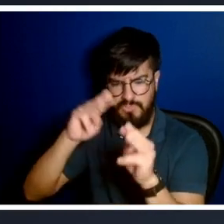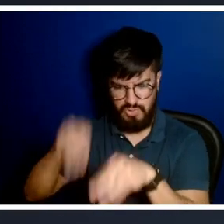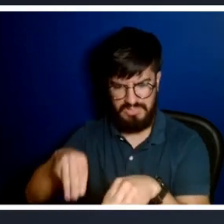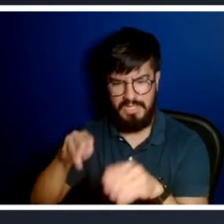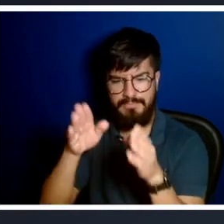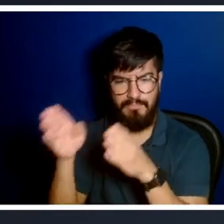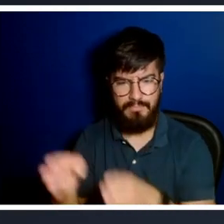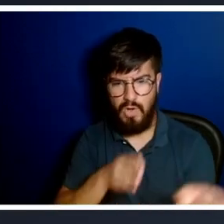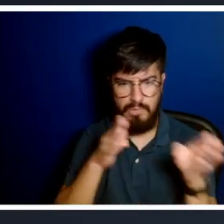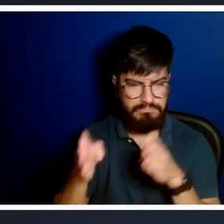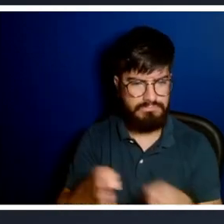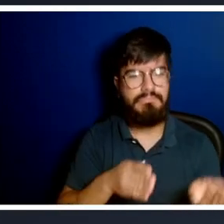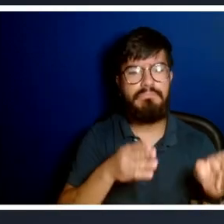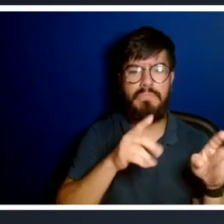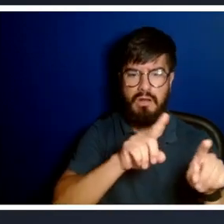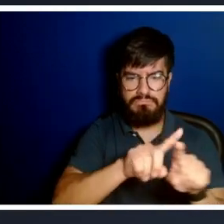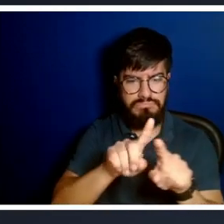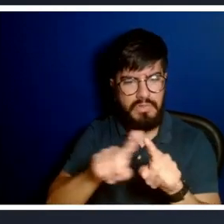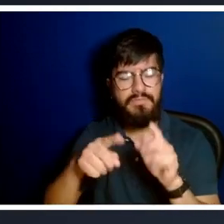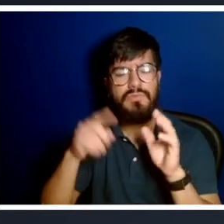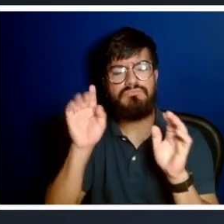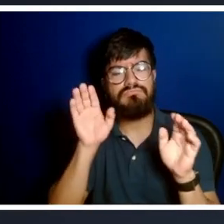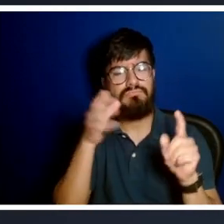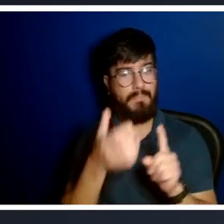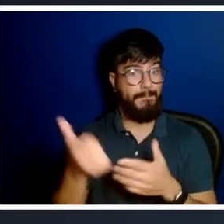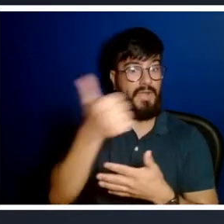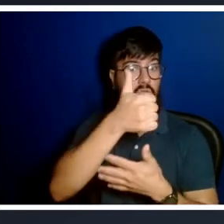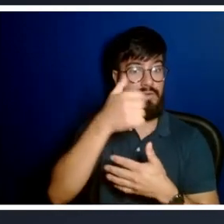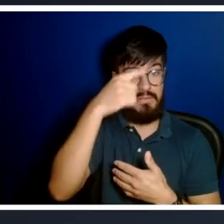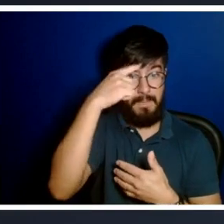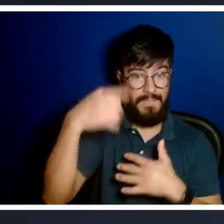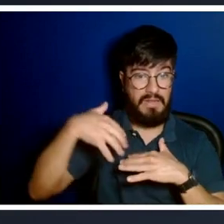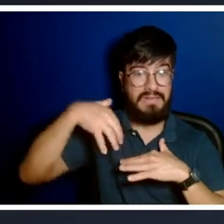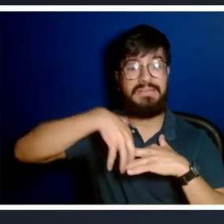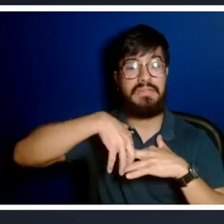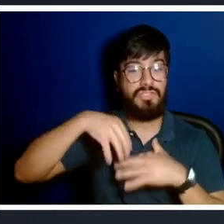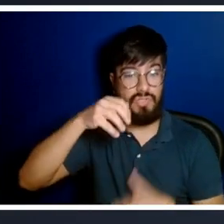of Black indigenous people of colored women who were at the forefront of Environmental Justice